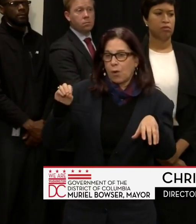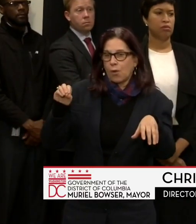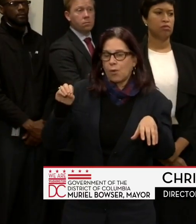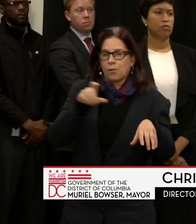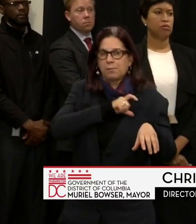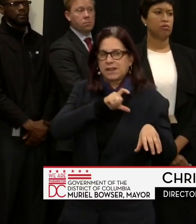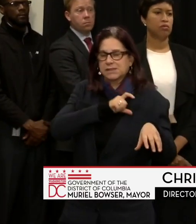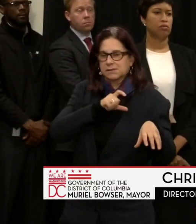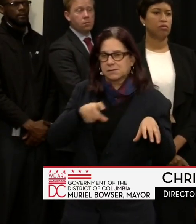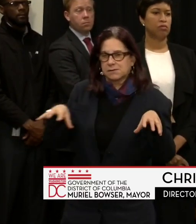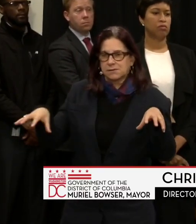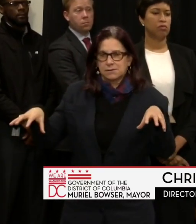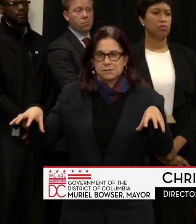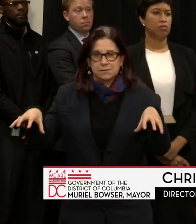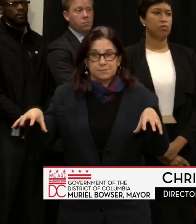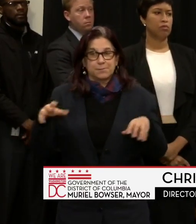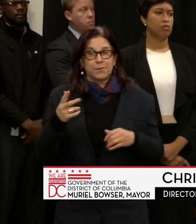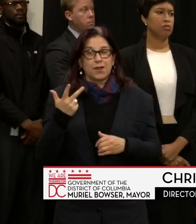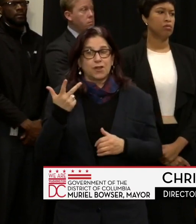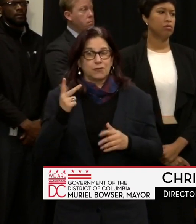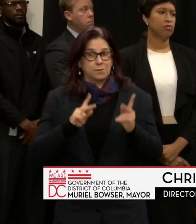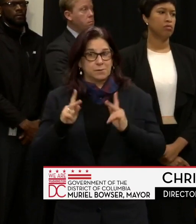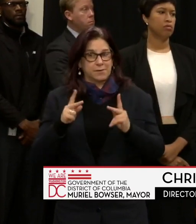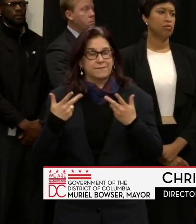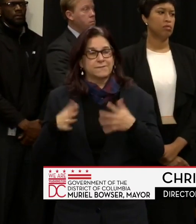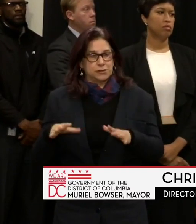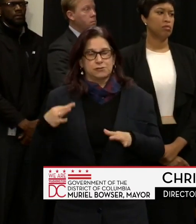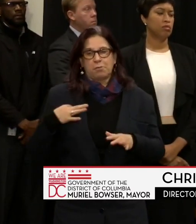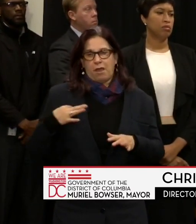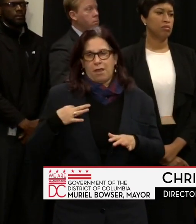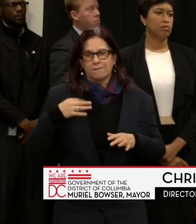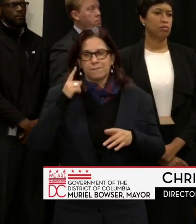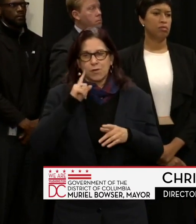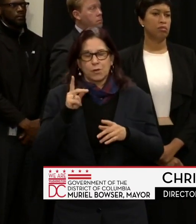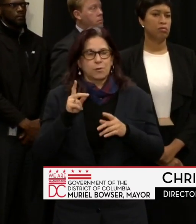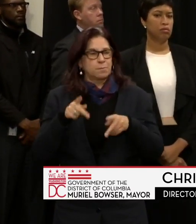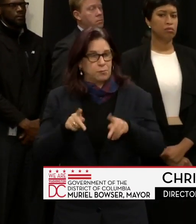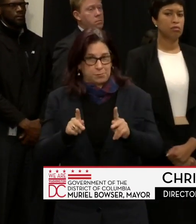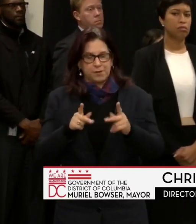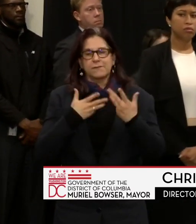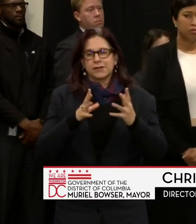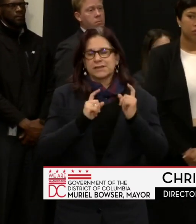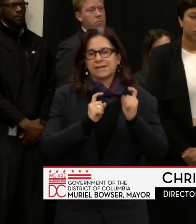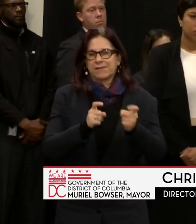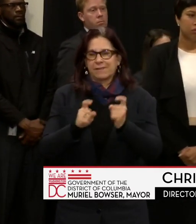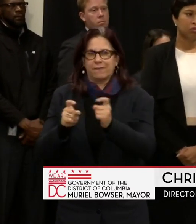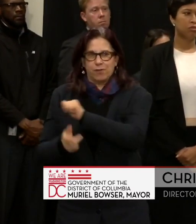FOR, TO THE METROPOLITAN POLICE DEPARTMENT AND ALL THREE HAVE BEEN GRANTED AND WE HAVE BEEN WORKING WITH THEM ON THE AREAS